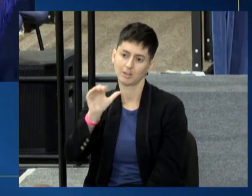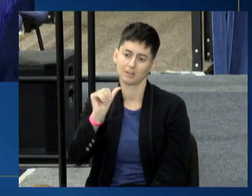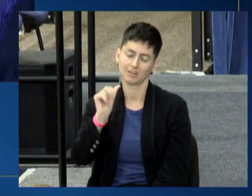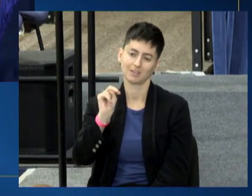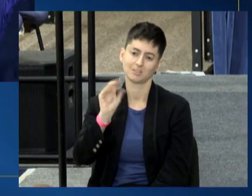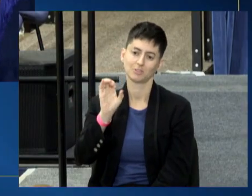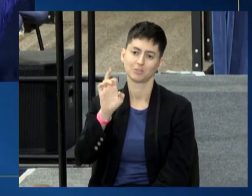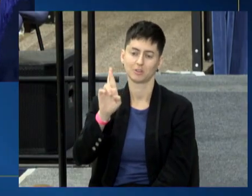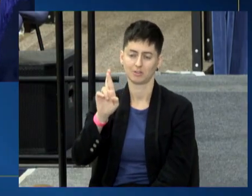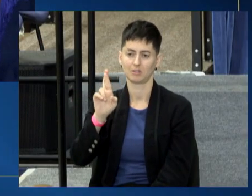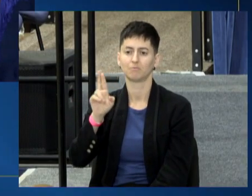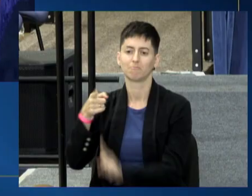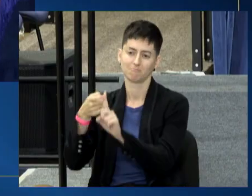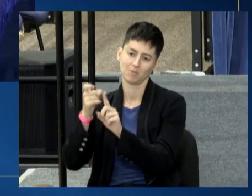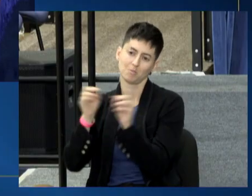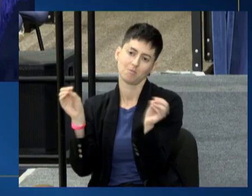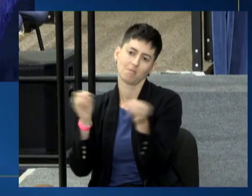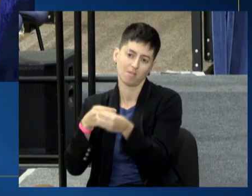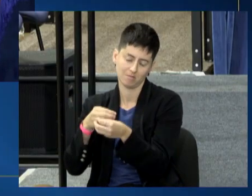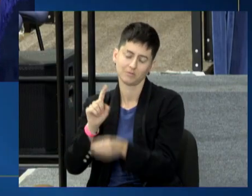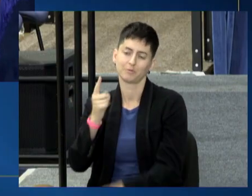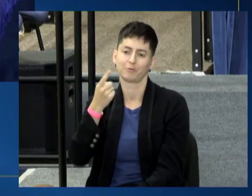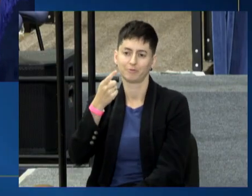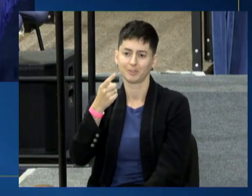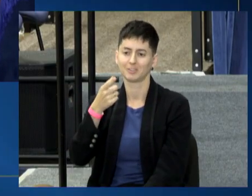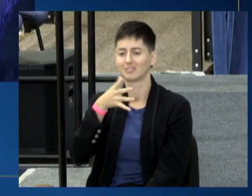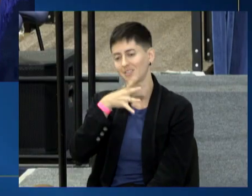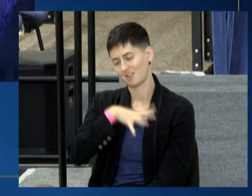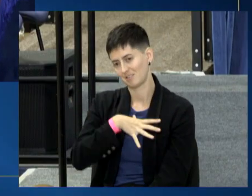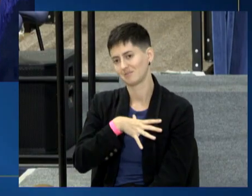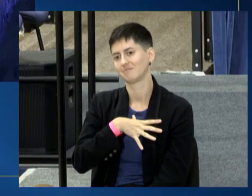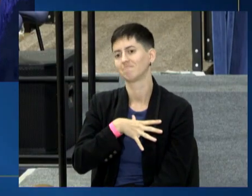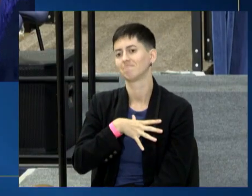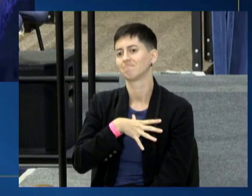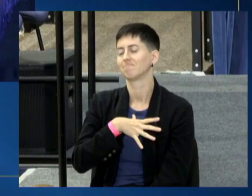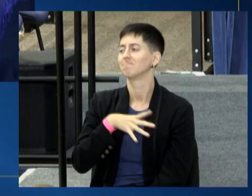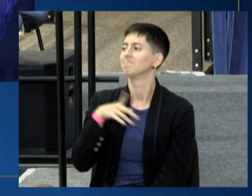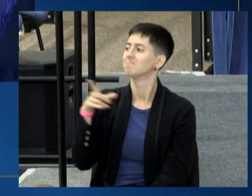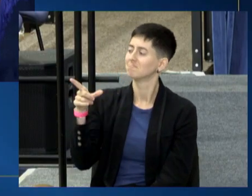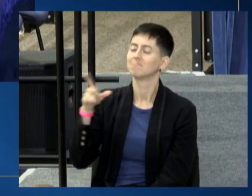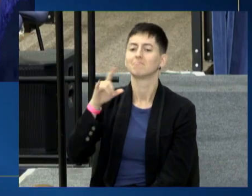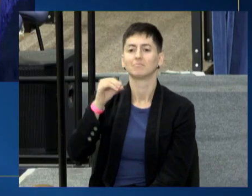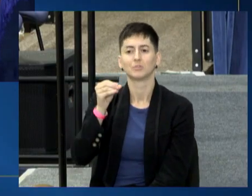On behalf of Dr. Jill Biden, I'd like to thank you all for being here today.